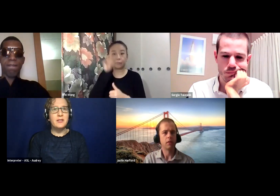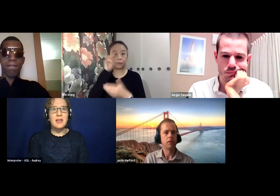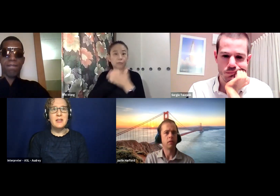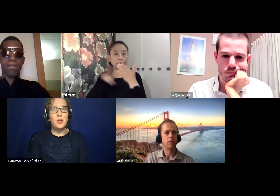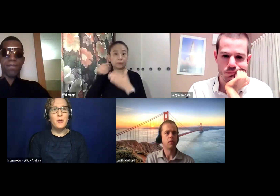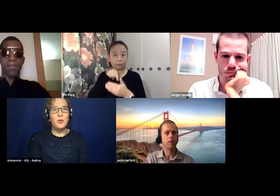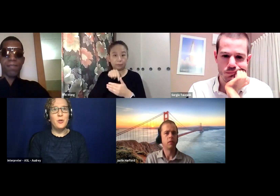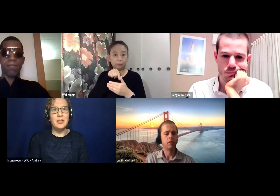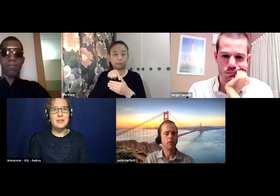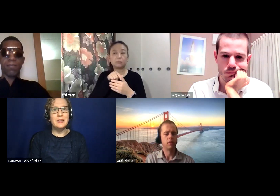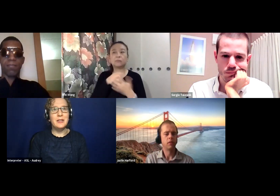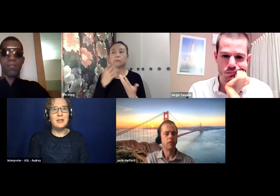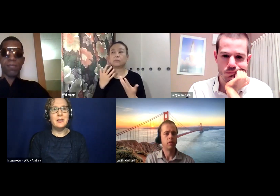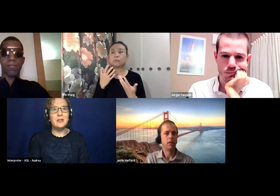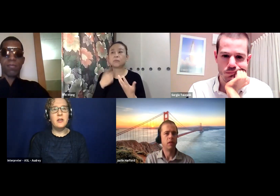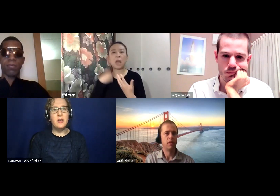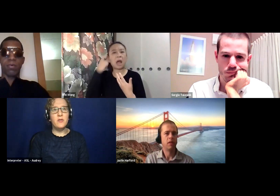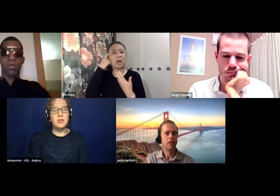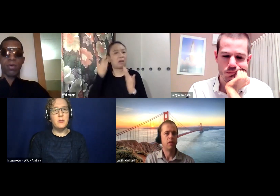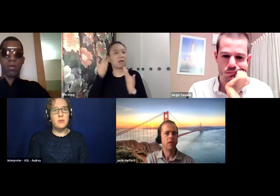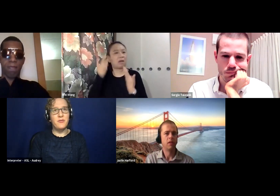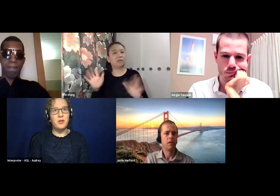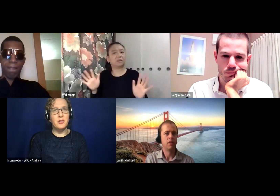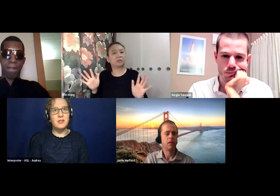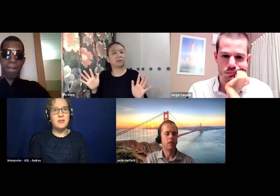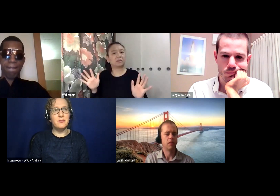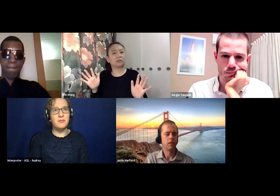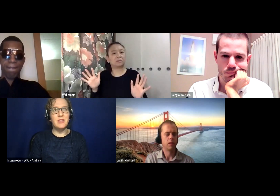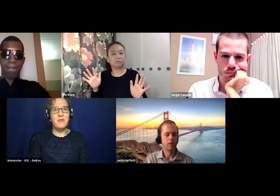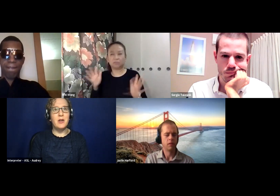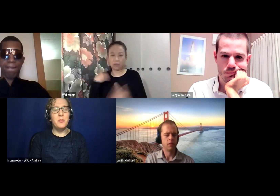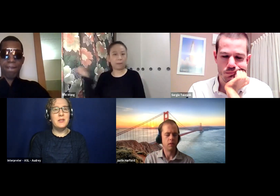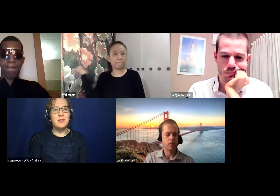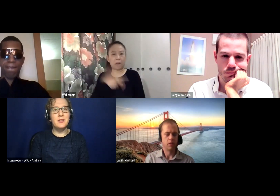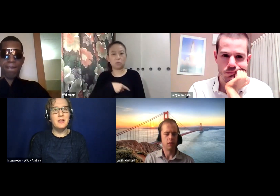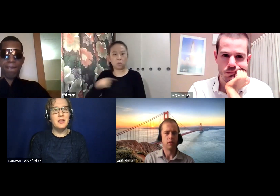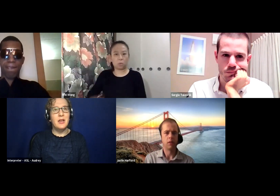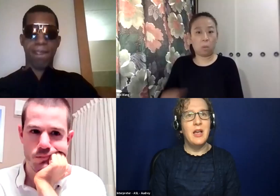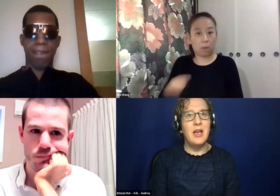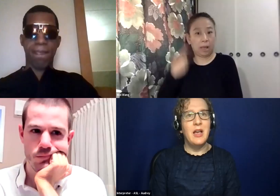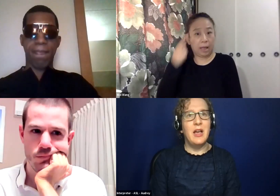the United States I didn't know a whole lot. Gallaudet University was my first environment.